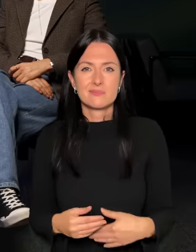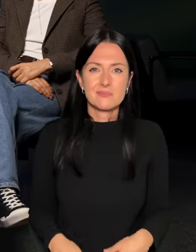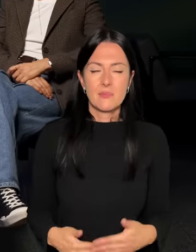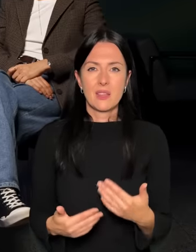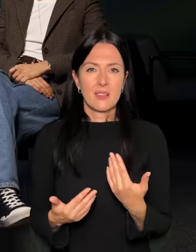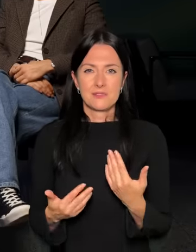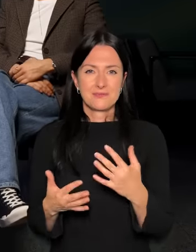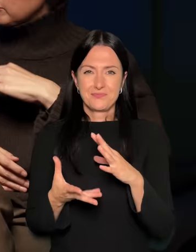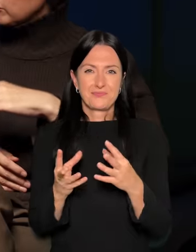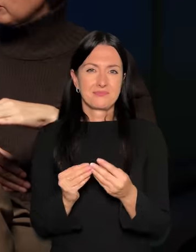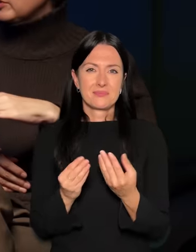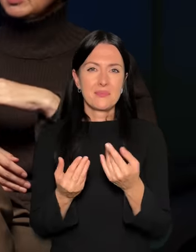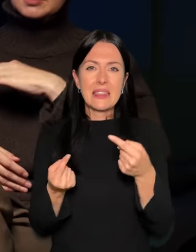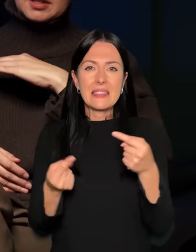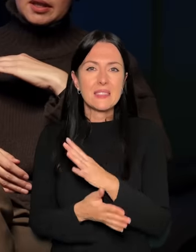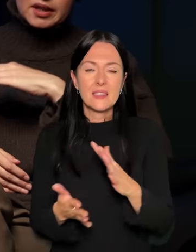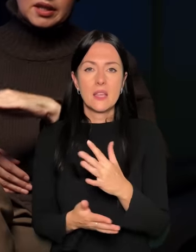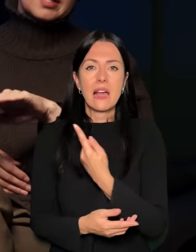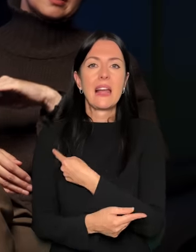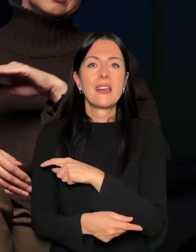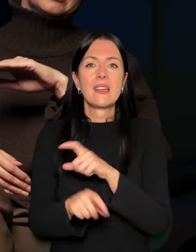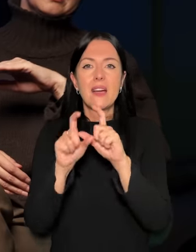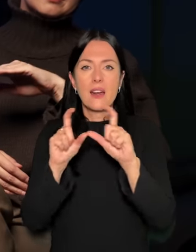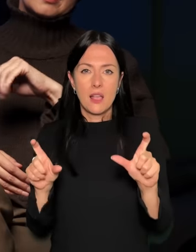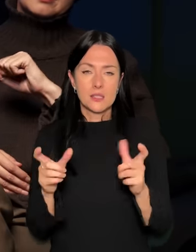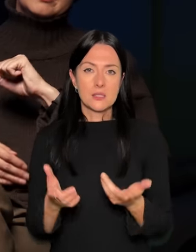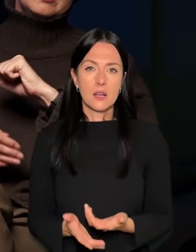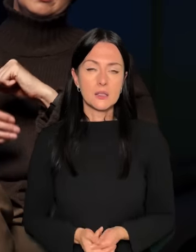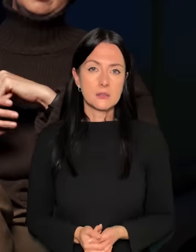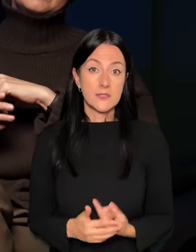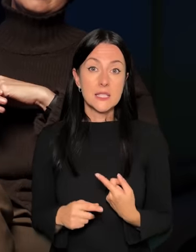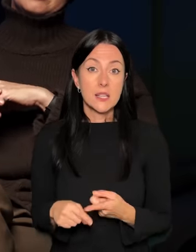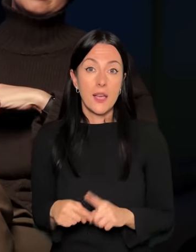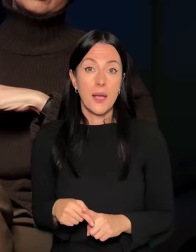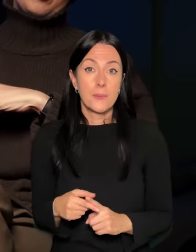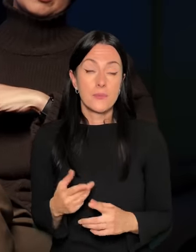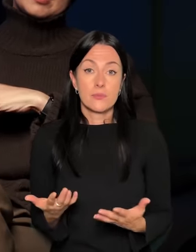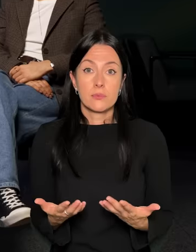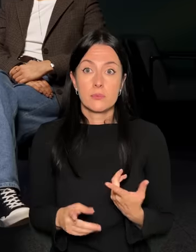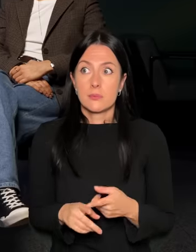and medical facilities are completely unsuitable. It's super tough.